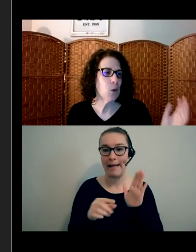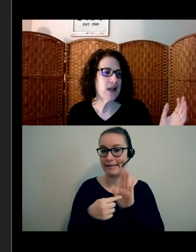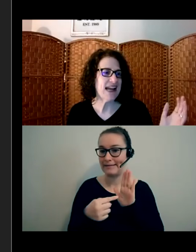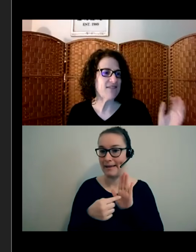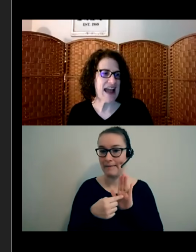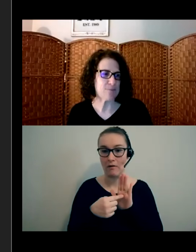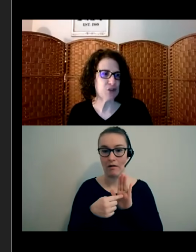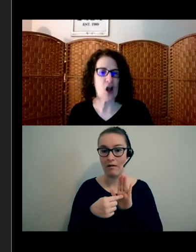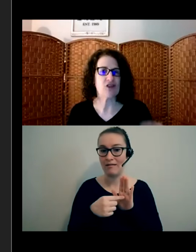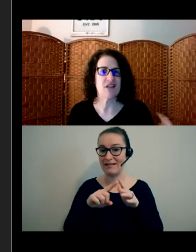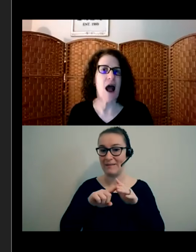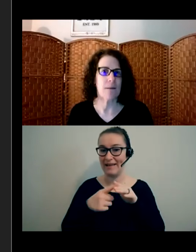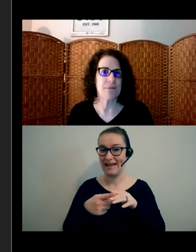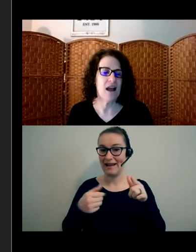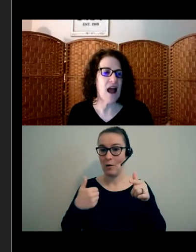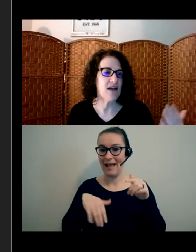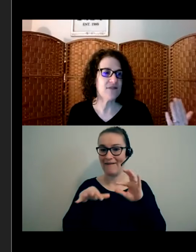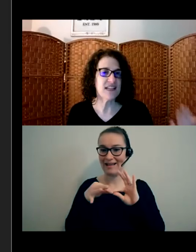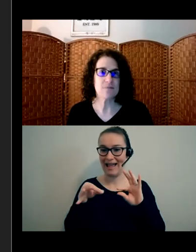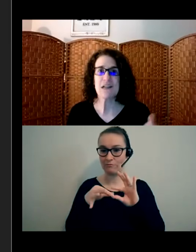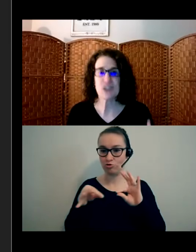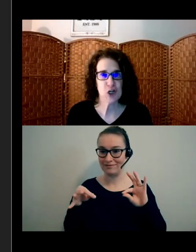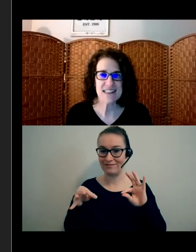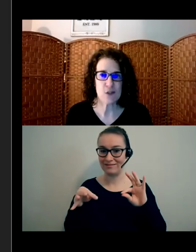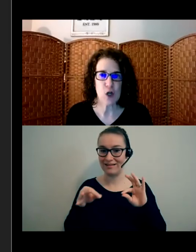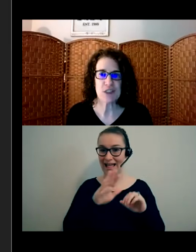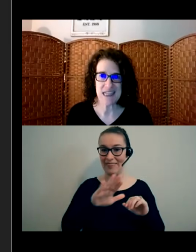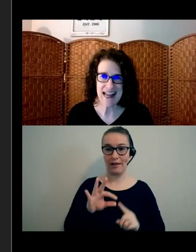we have captions on top of the special guest star's name.